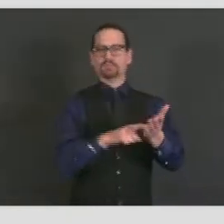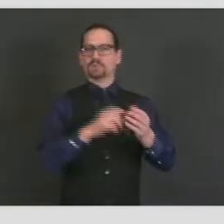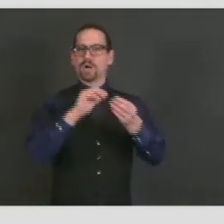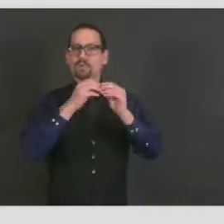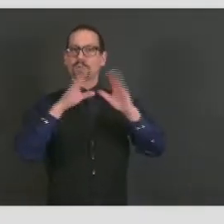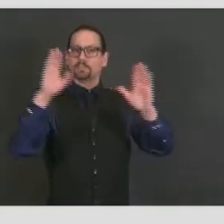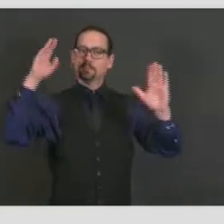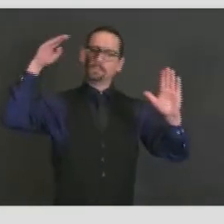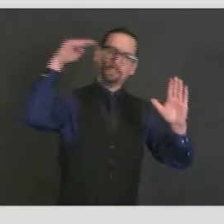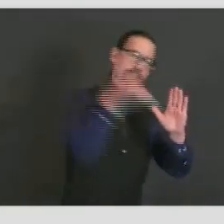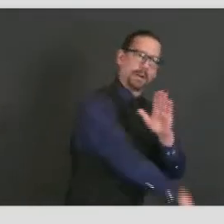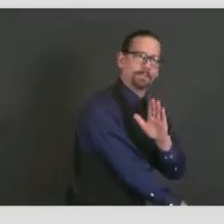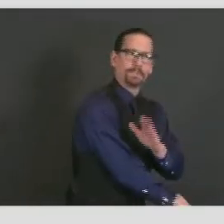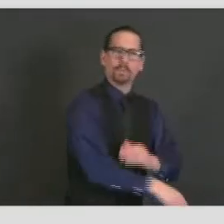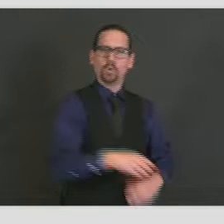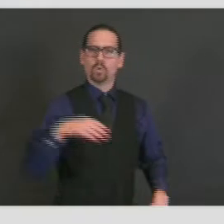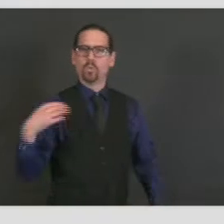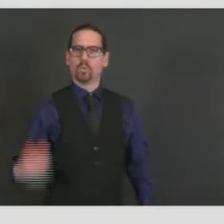WORKERS HAS PLUMMETED IN A